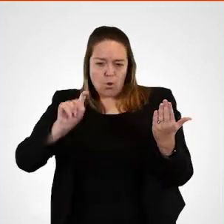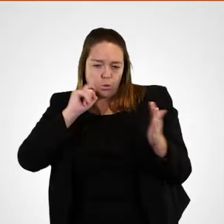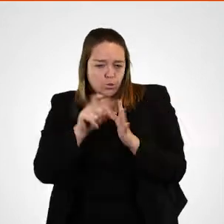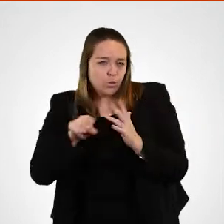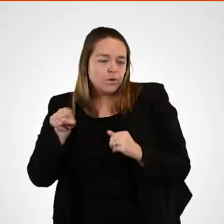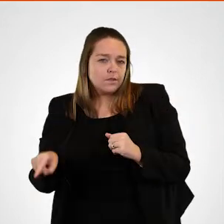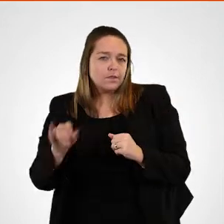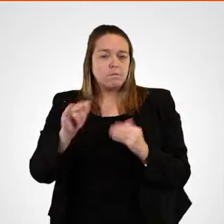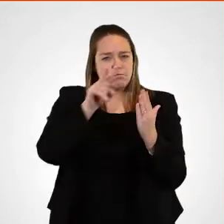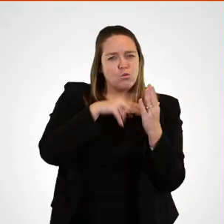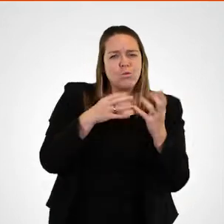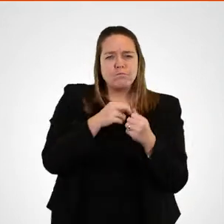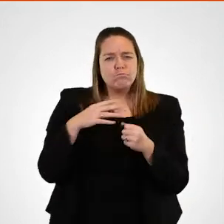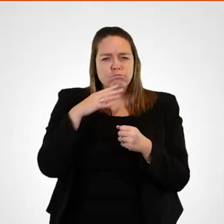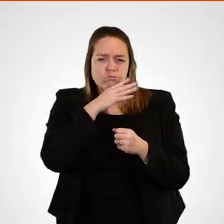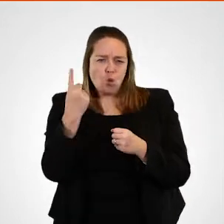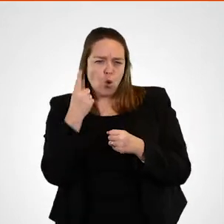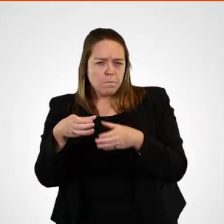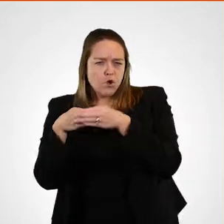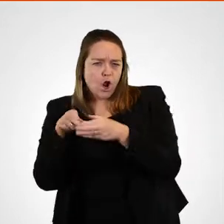"I wonder," in mysteries, "who the killer is."